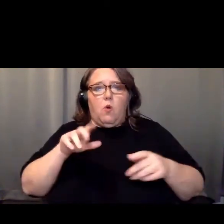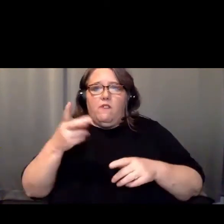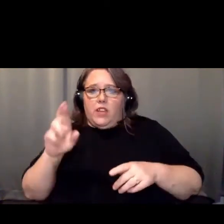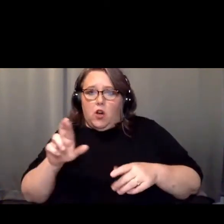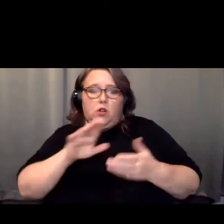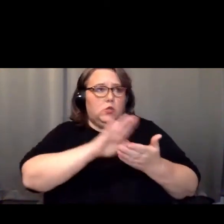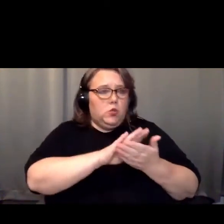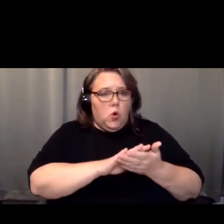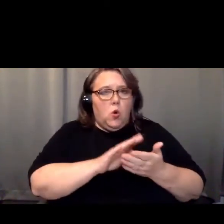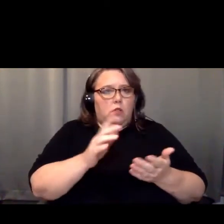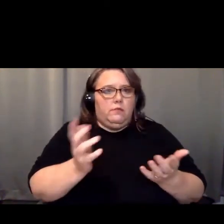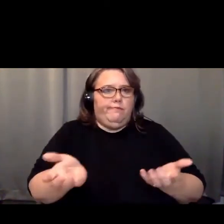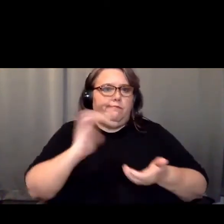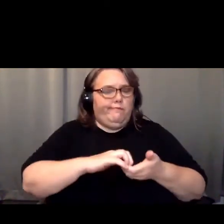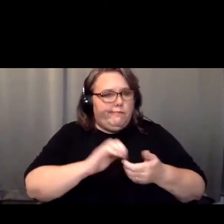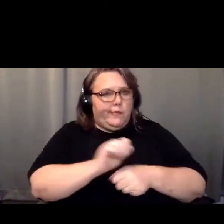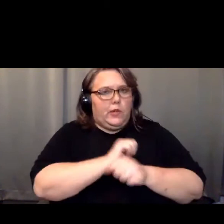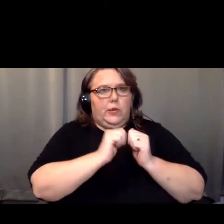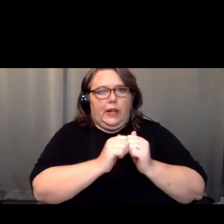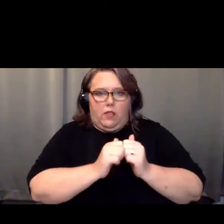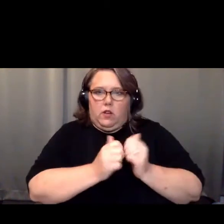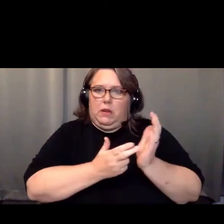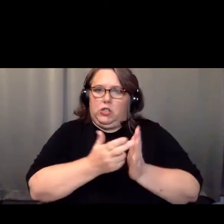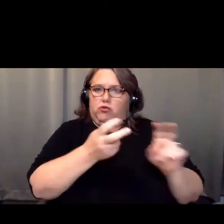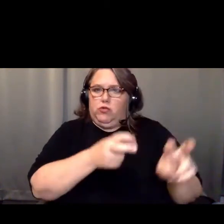that transition services are provided